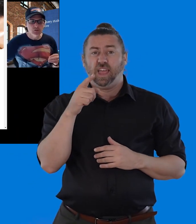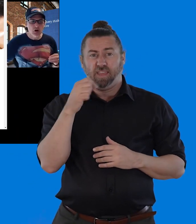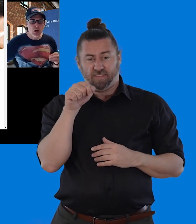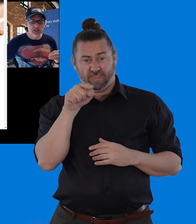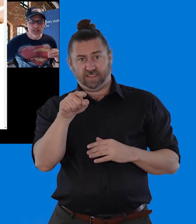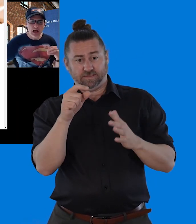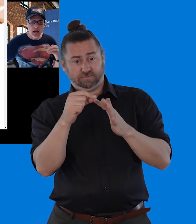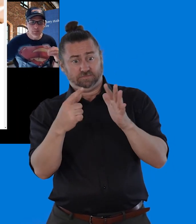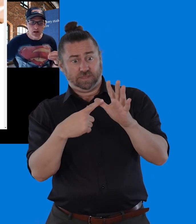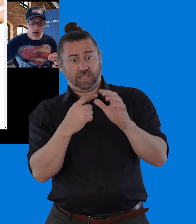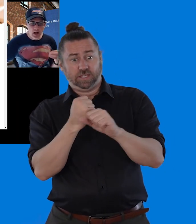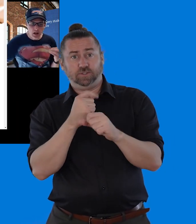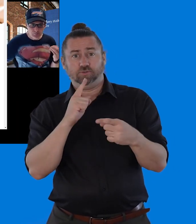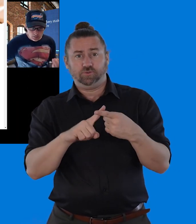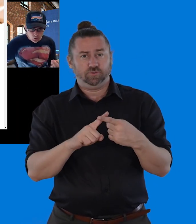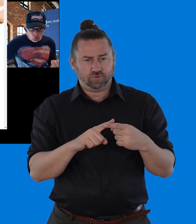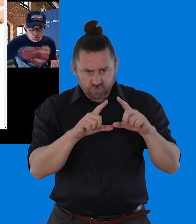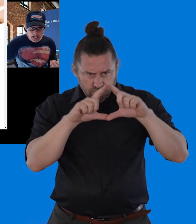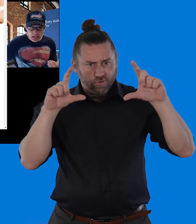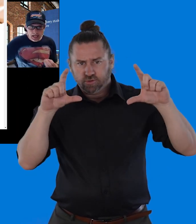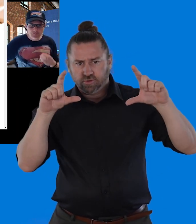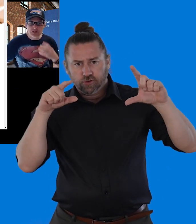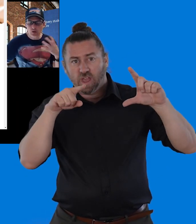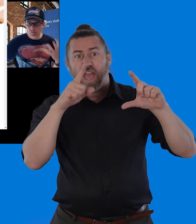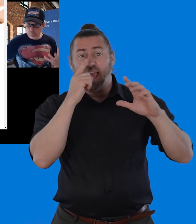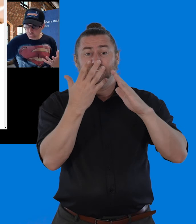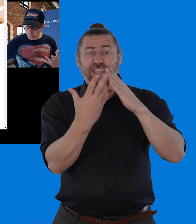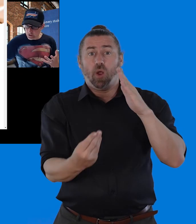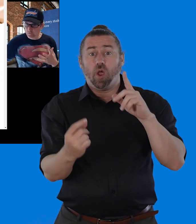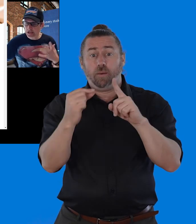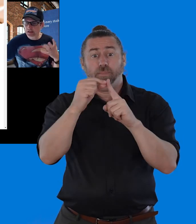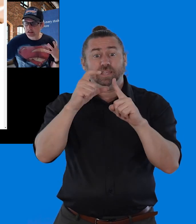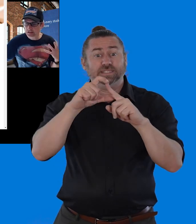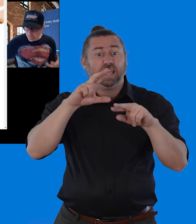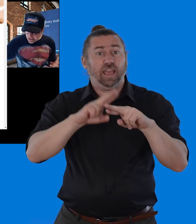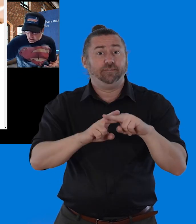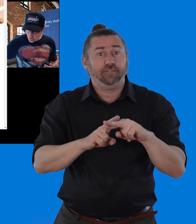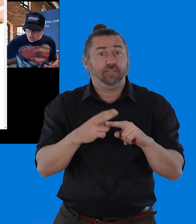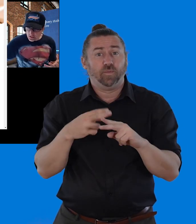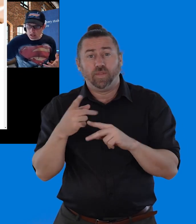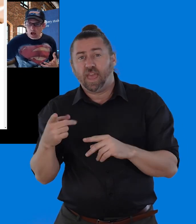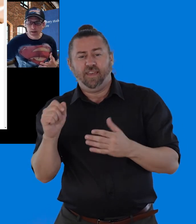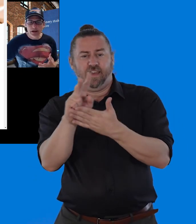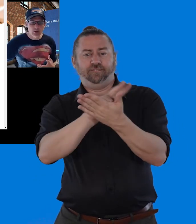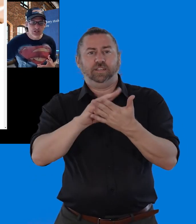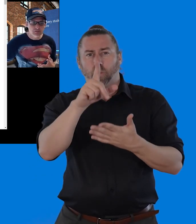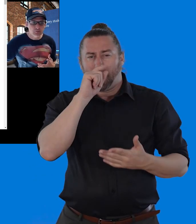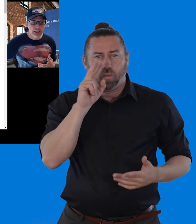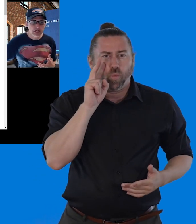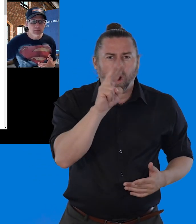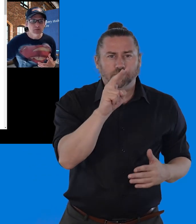You've got downloadable PDFs for Immersive Reader. There's videos about Immersive Reader,